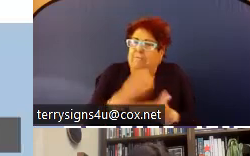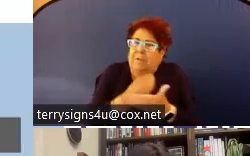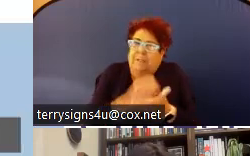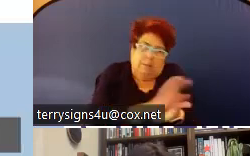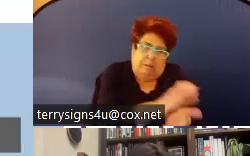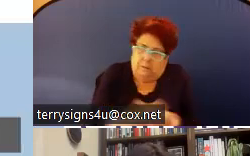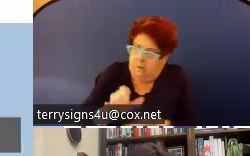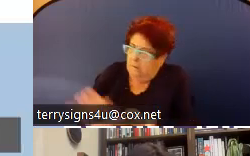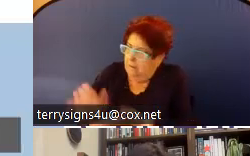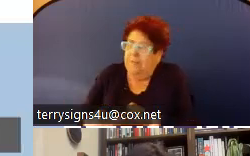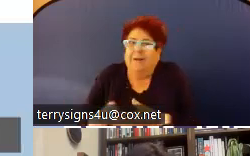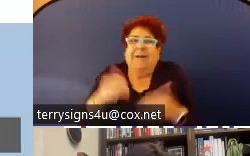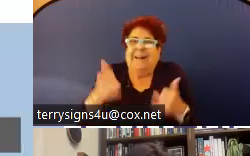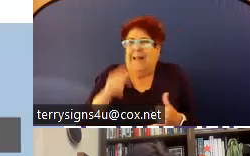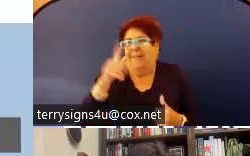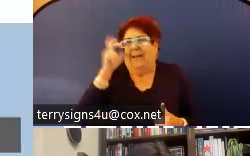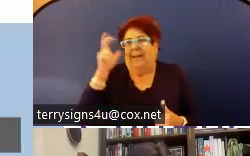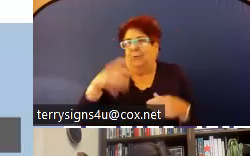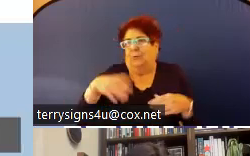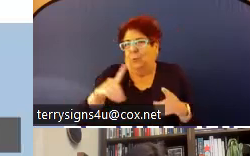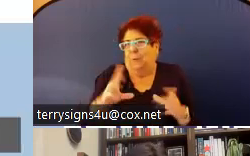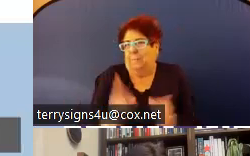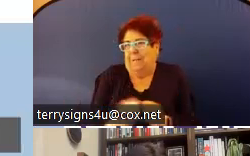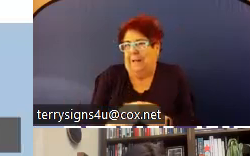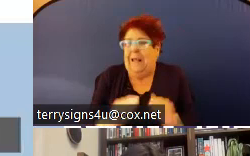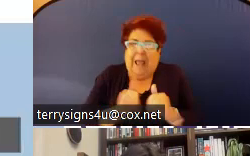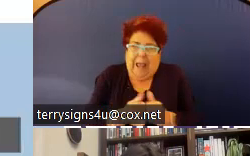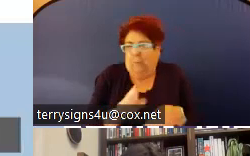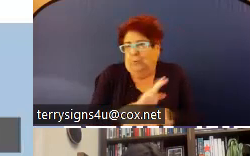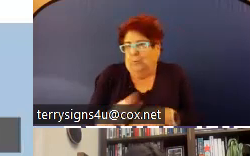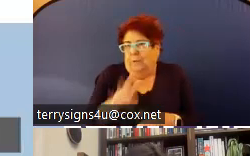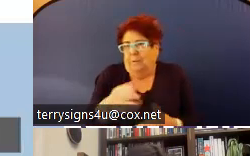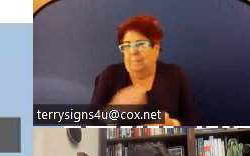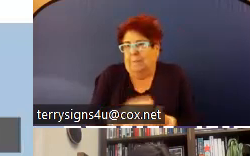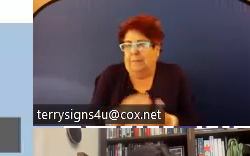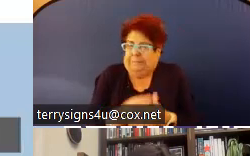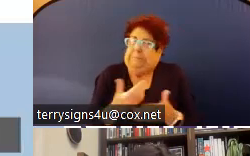actually being used. And some of the challenges that we might have using their funds and all of